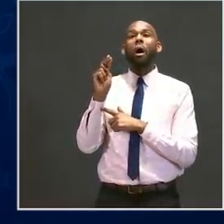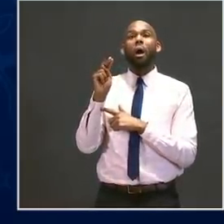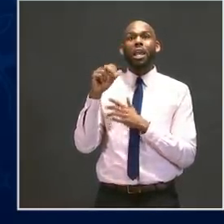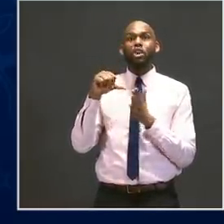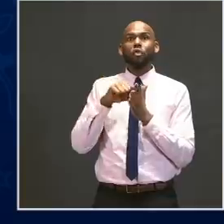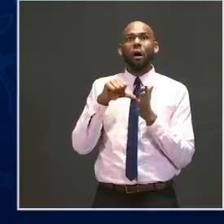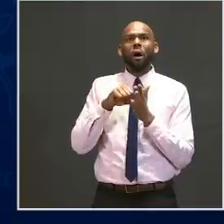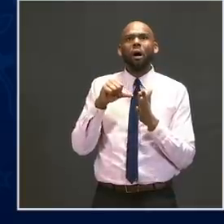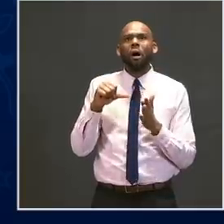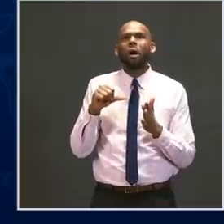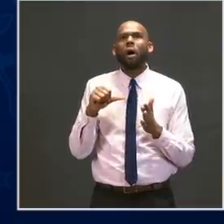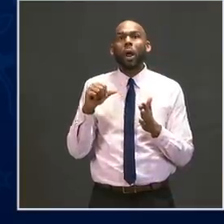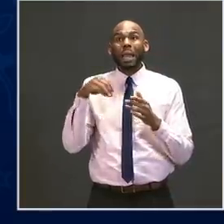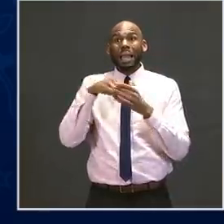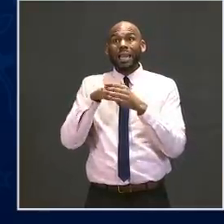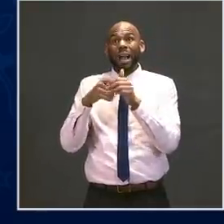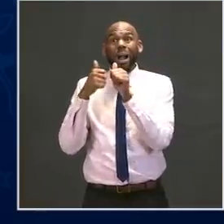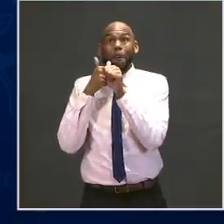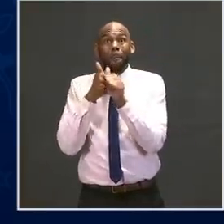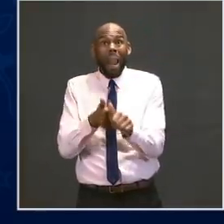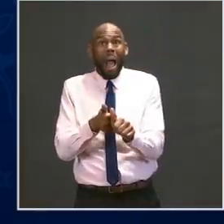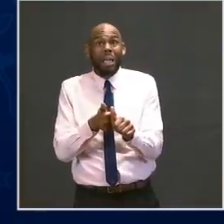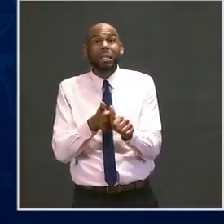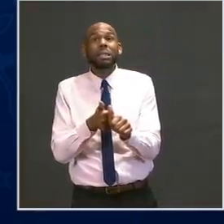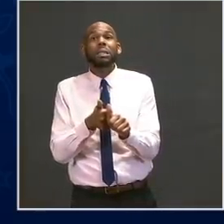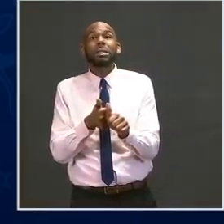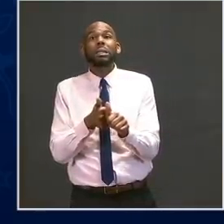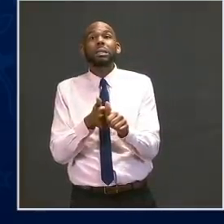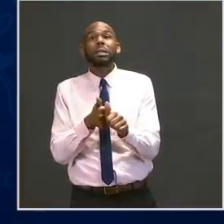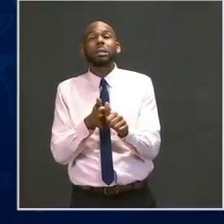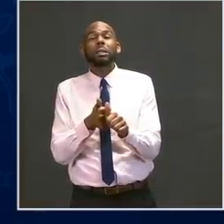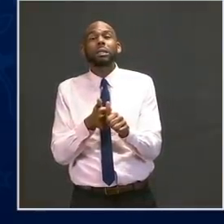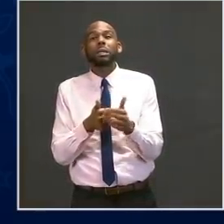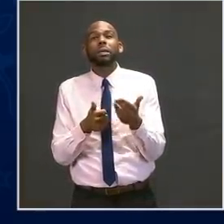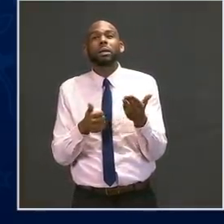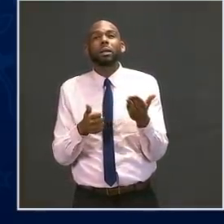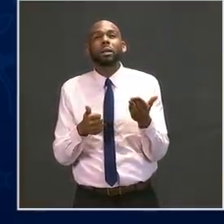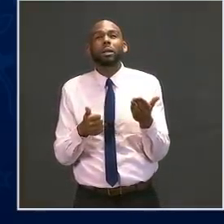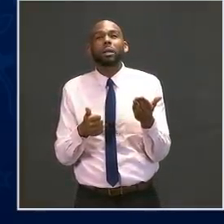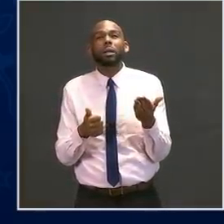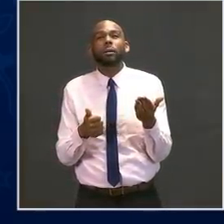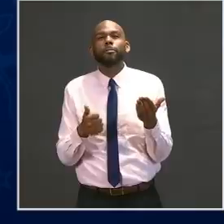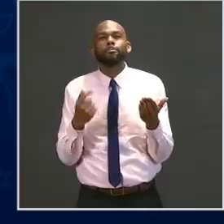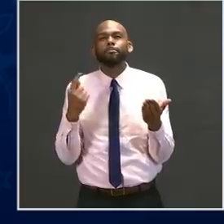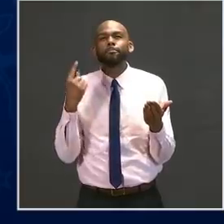before the U.S. will speak to them? And has -- and also, has President Biden